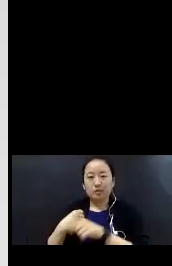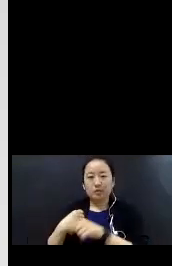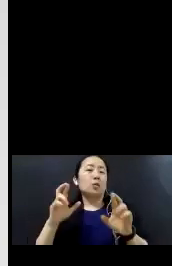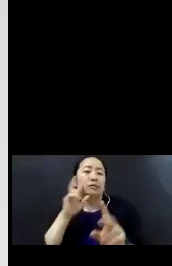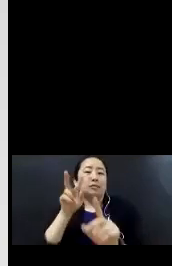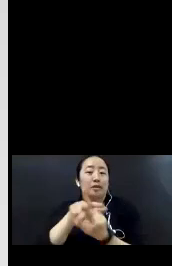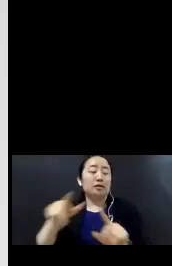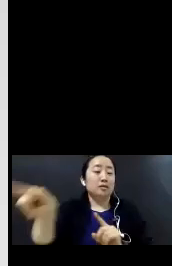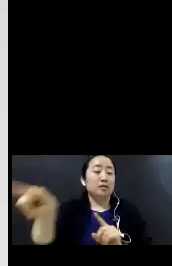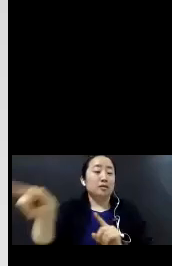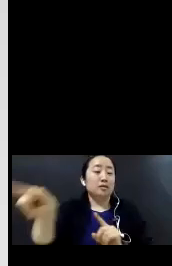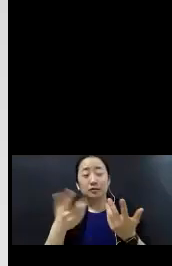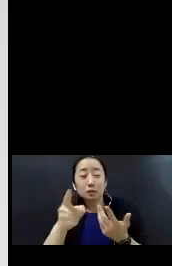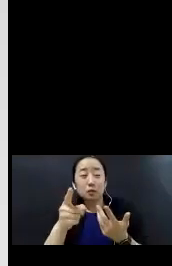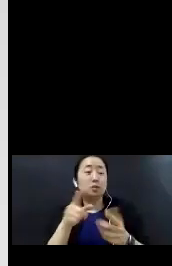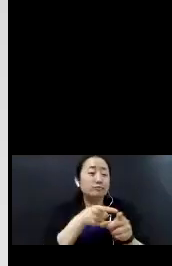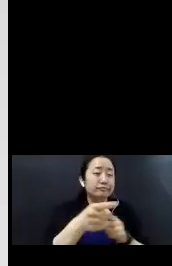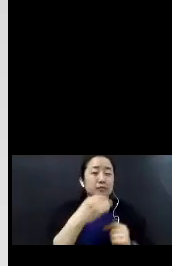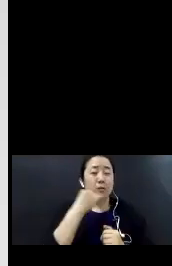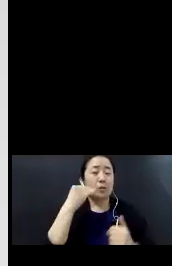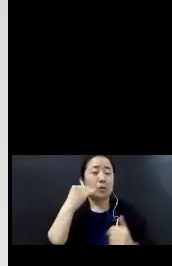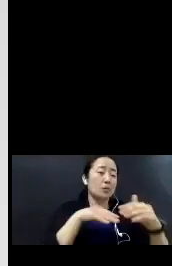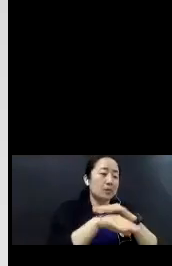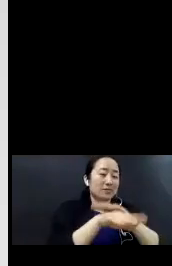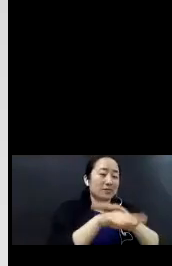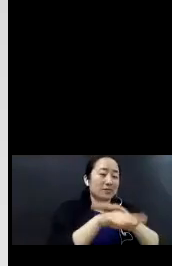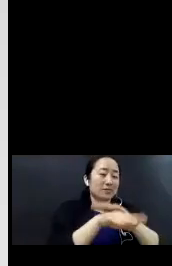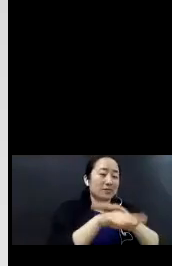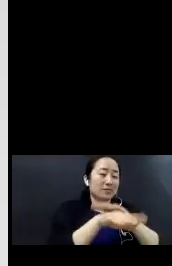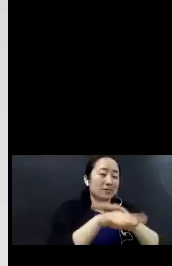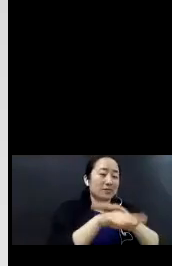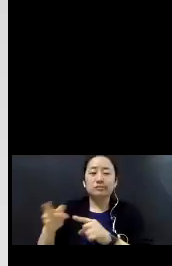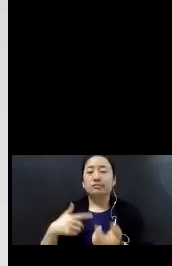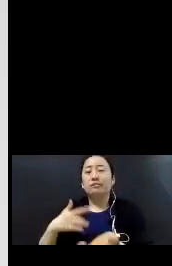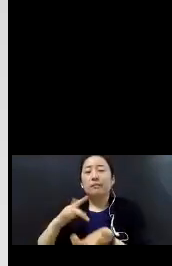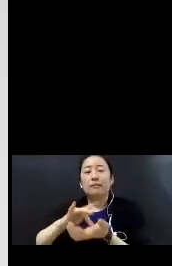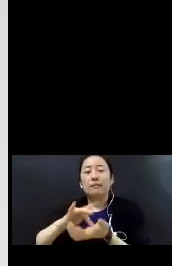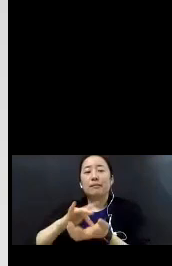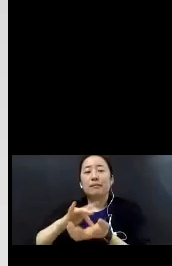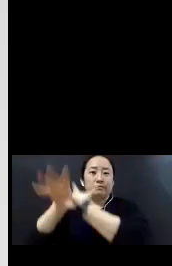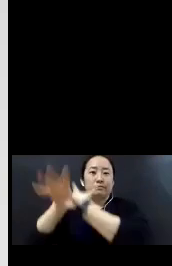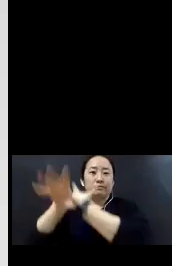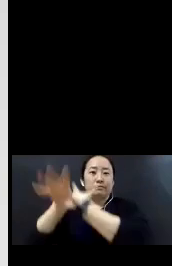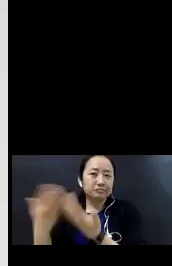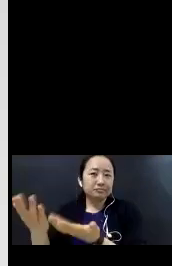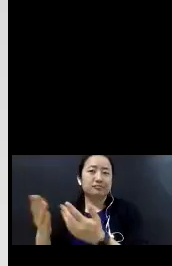WHETHER YOU ARE PROVIDING HOME ASSESSMENTS OR MAYBE YOU ARE INVOLVED WITH TELEHEALTH OR OTHER INNOVATIVE WAYS TO PROVIDE SERVICES.